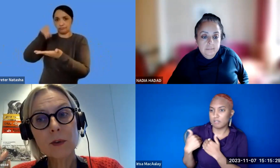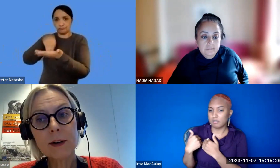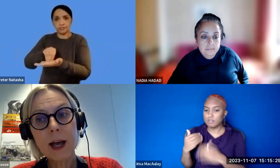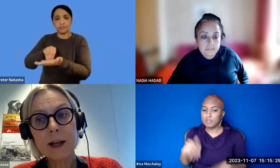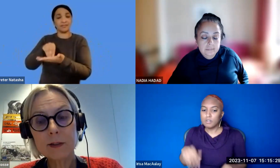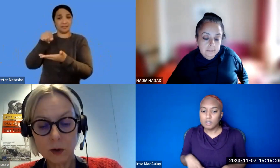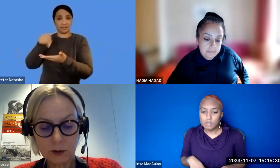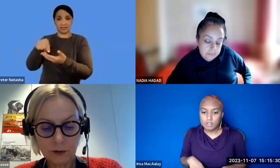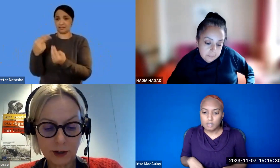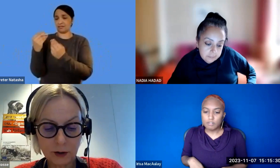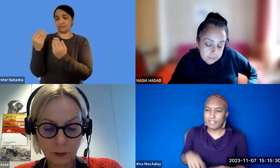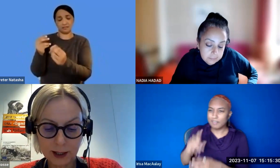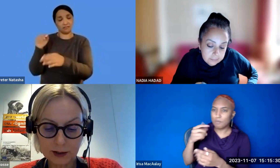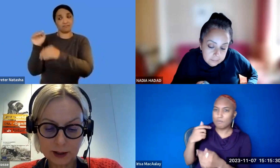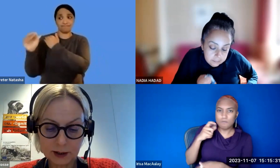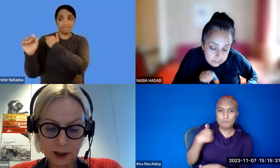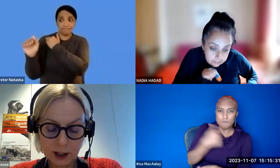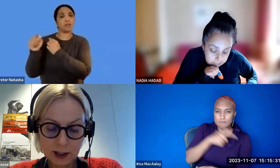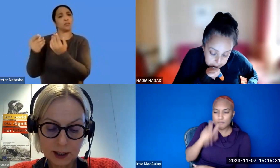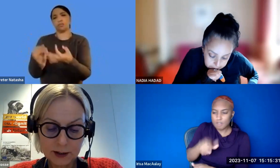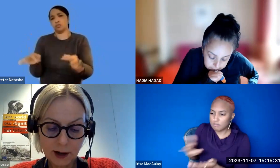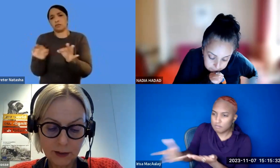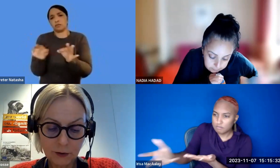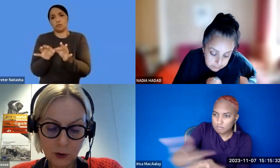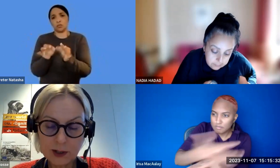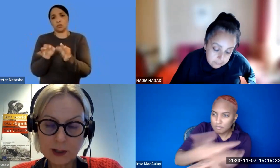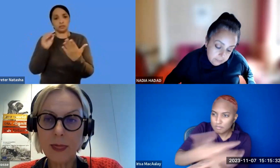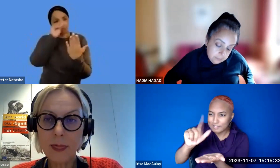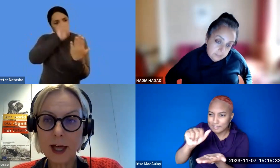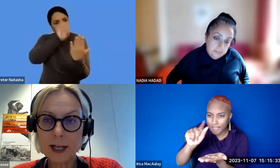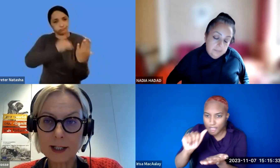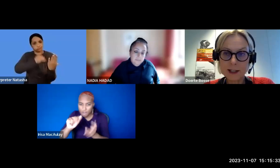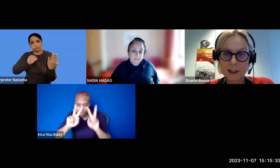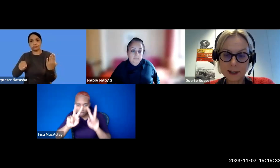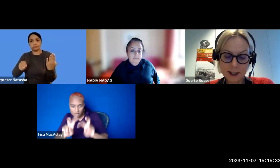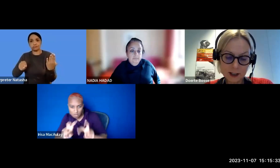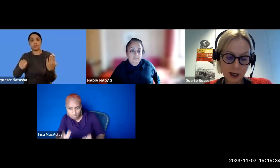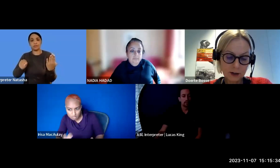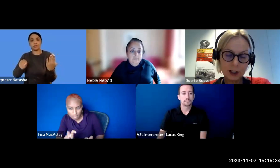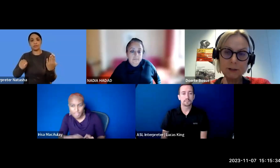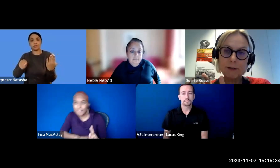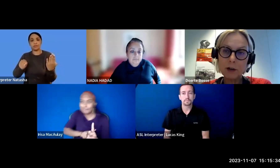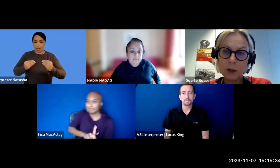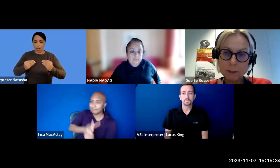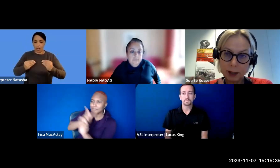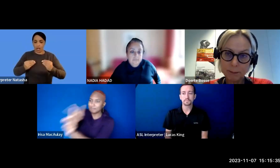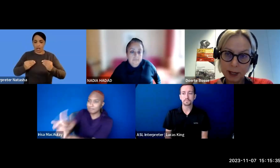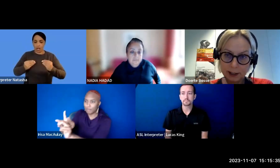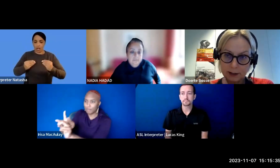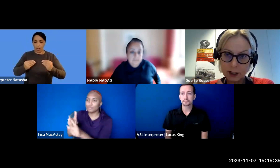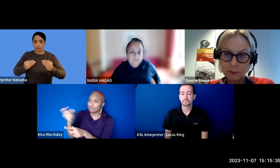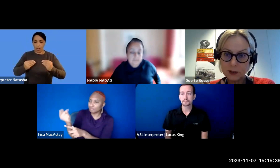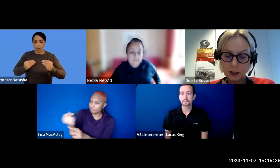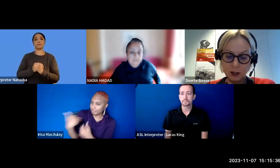It's very hands on and practical, in other words. Then, as I said, we give very pragmatic tips